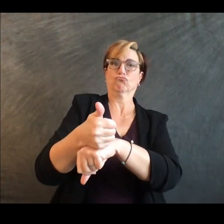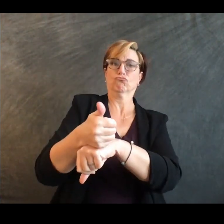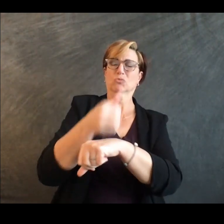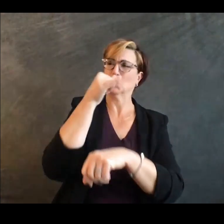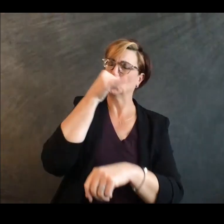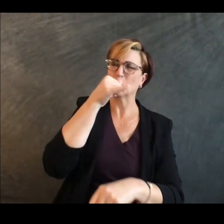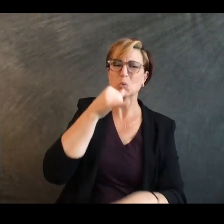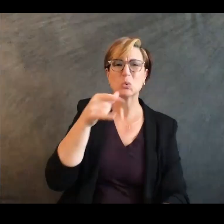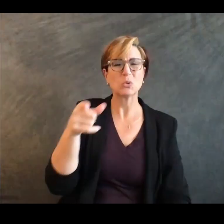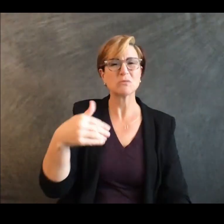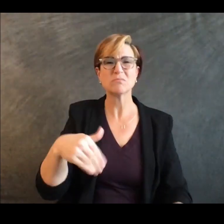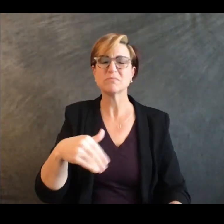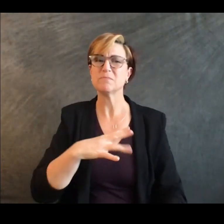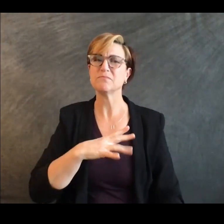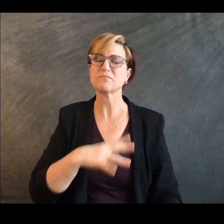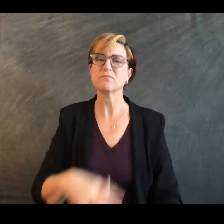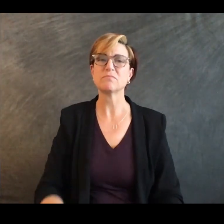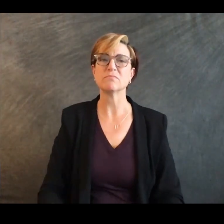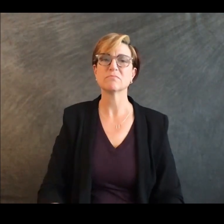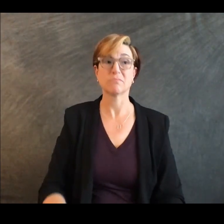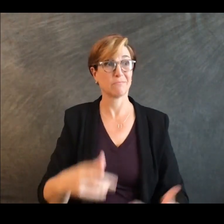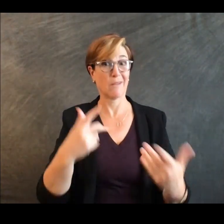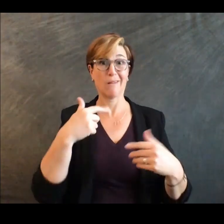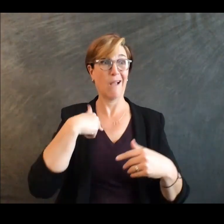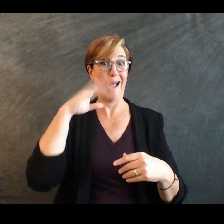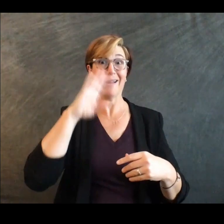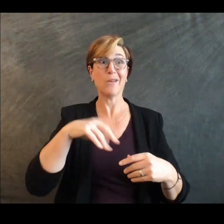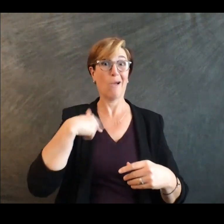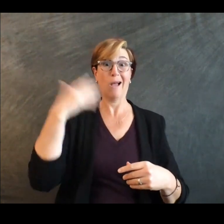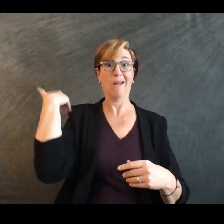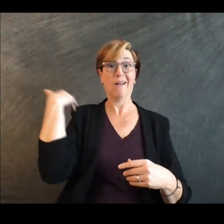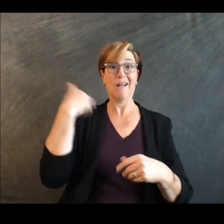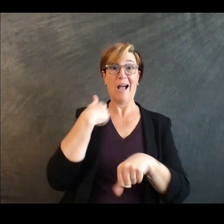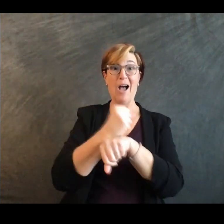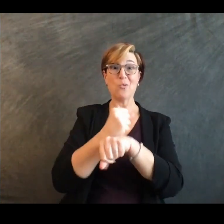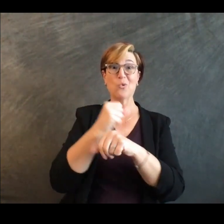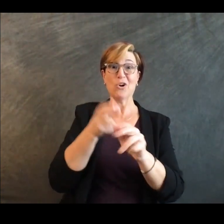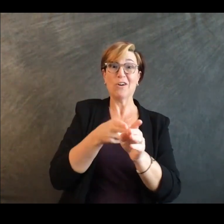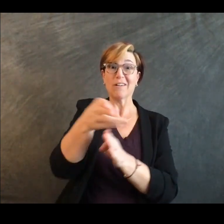was in the construction industry and you don't see that happen very often I want